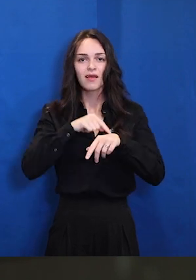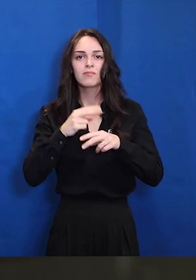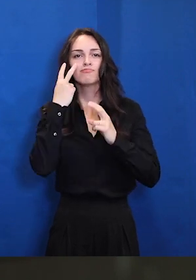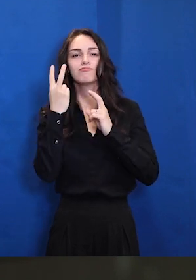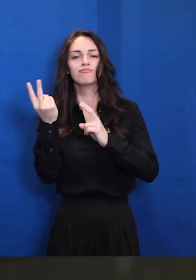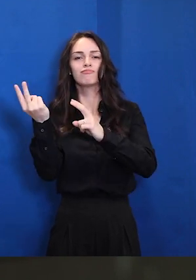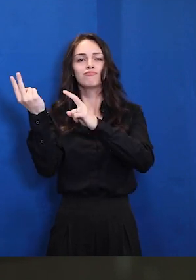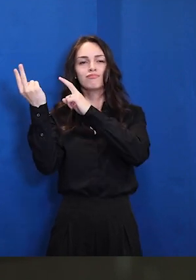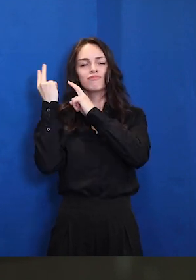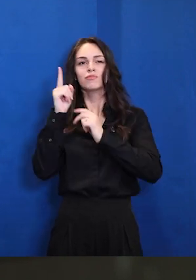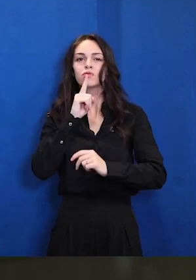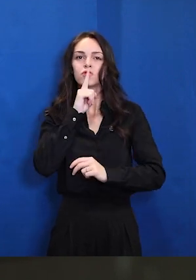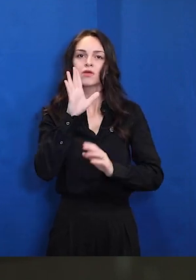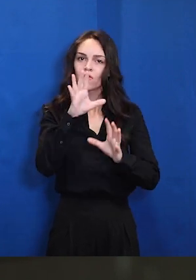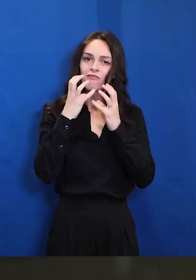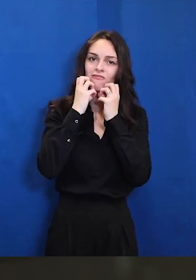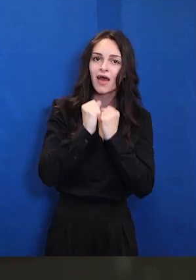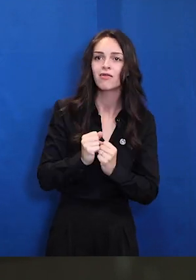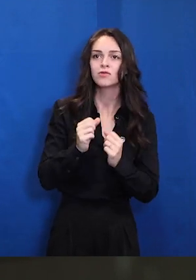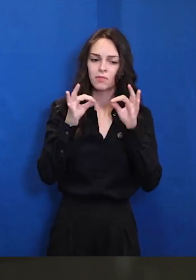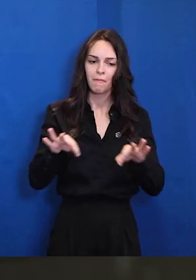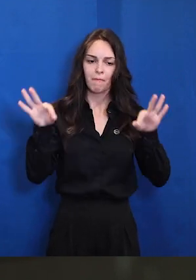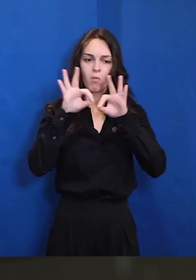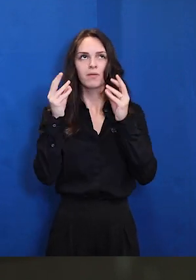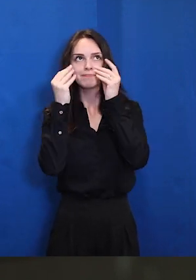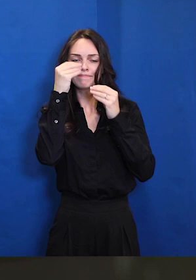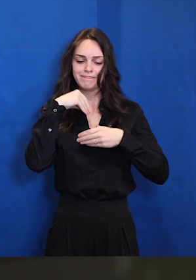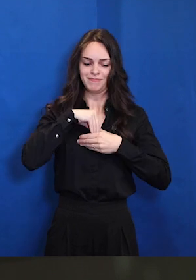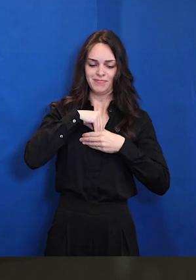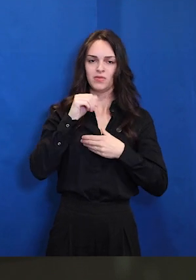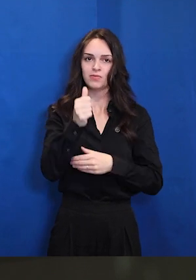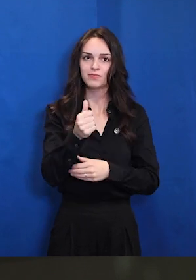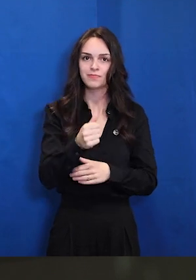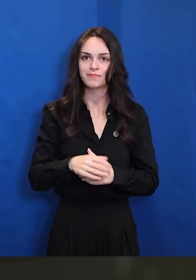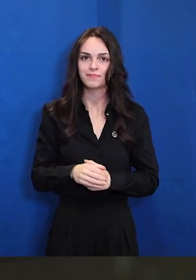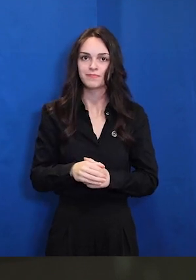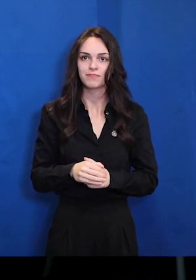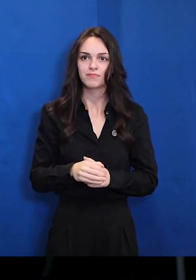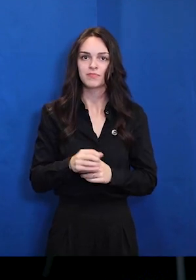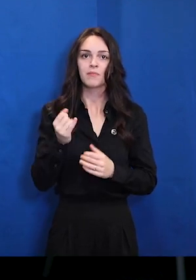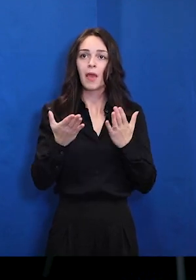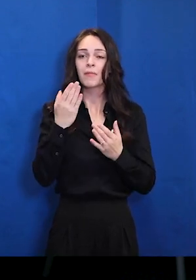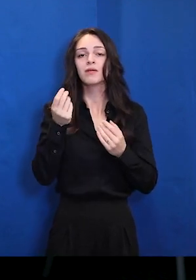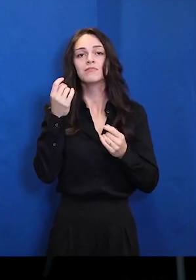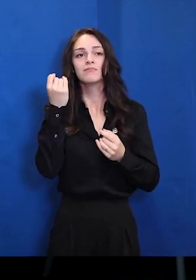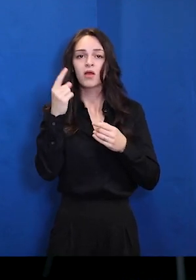Take the time to truly reflect on your values and enjoy the things that give meaning to your life. Too many times we tell